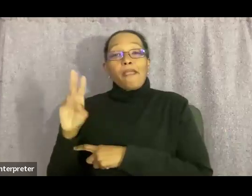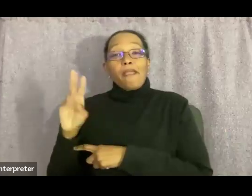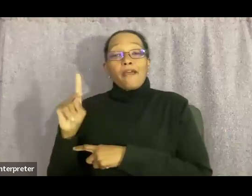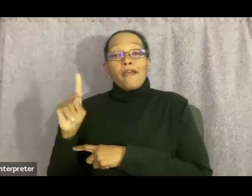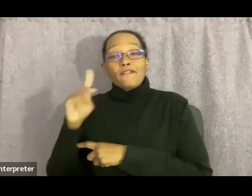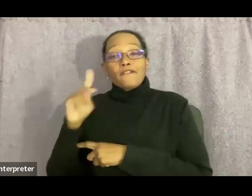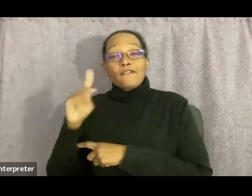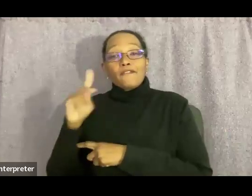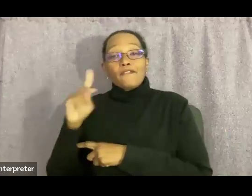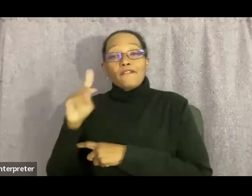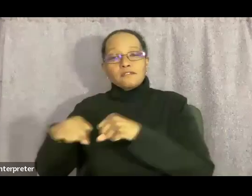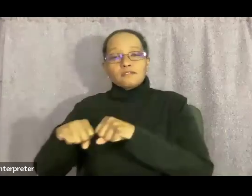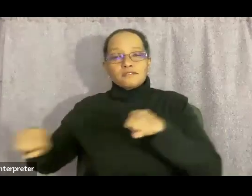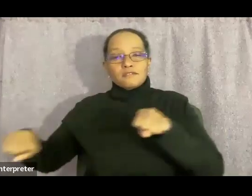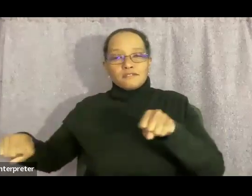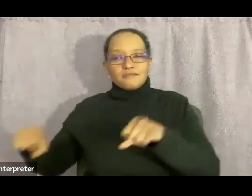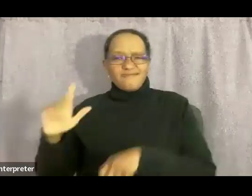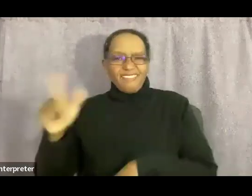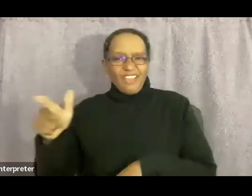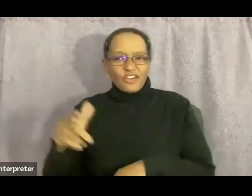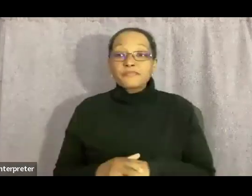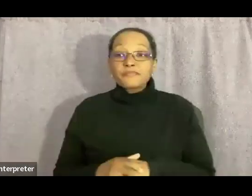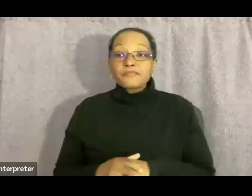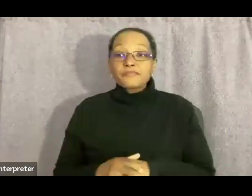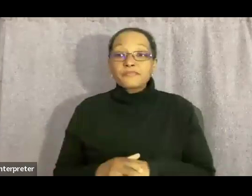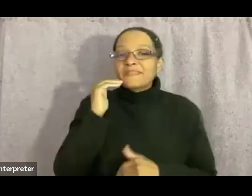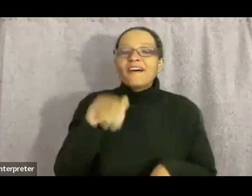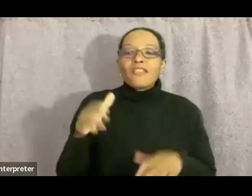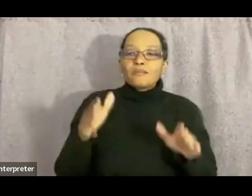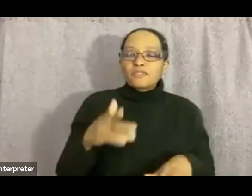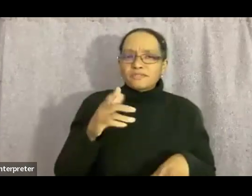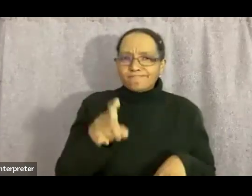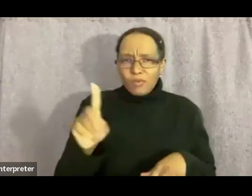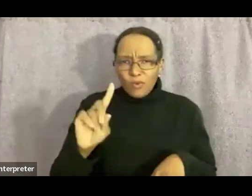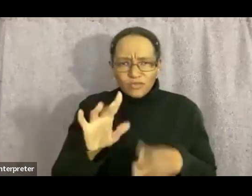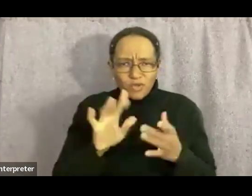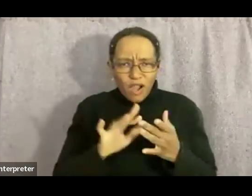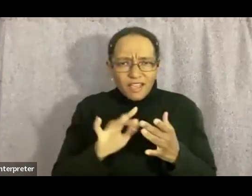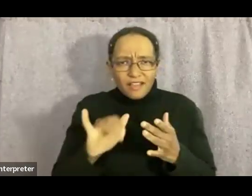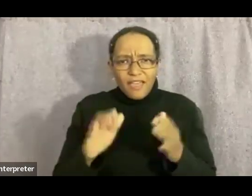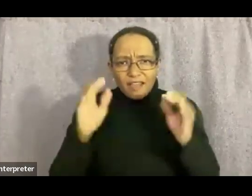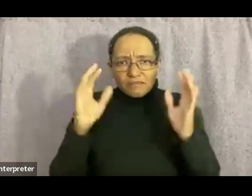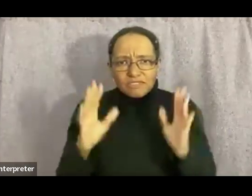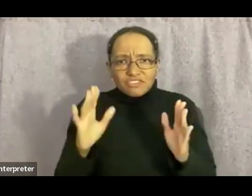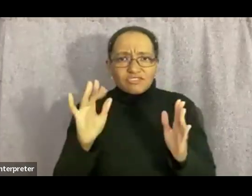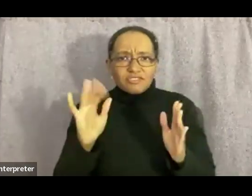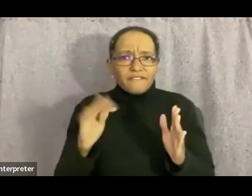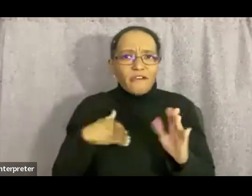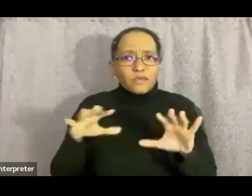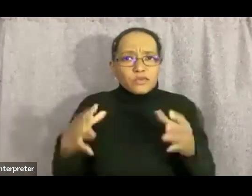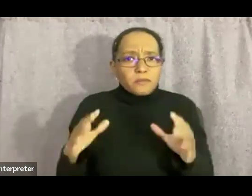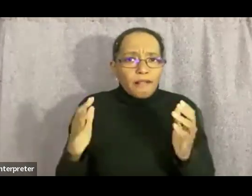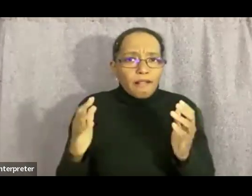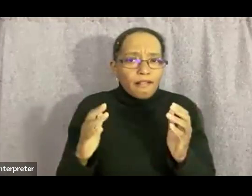A question of where can we find you if we have group classes or one on one sessions.